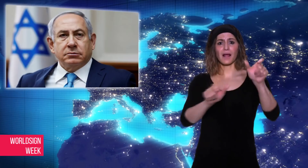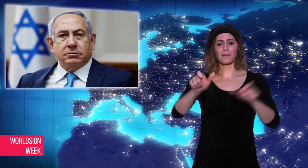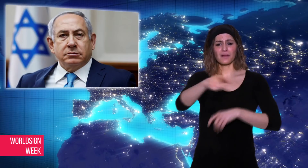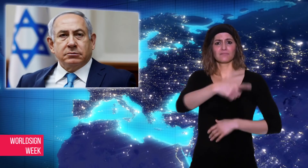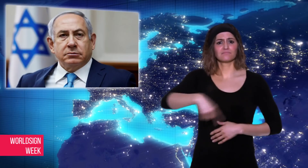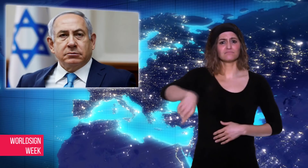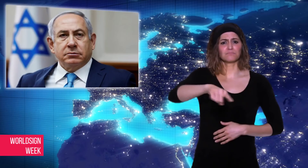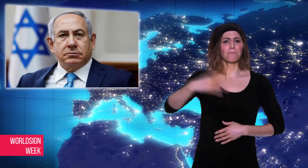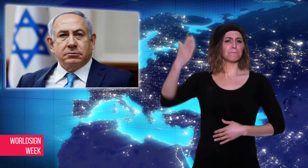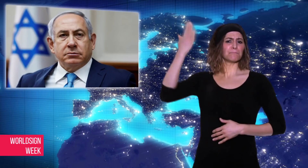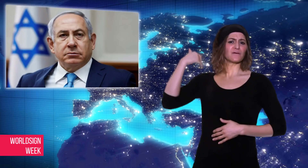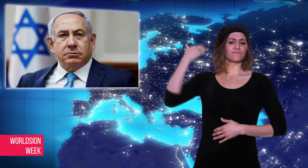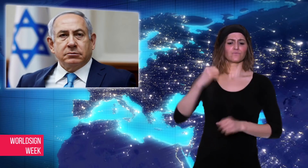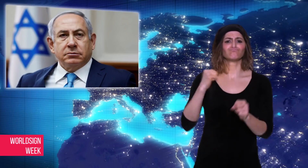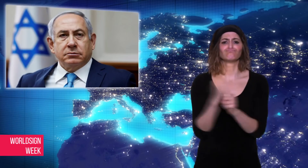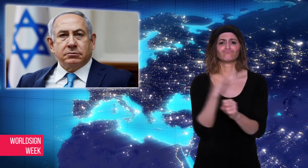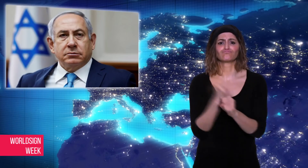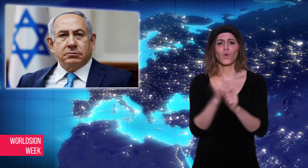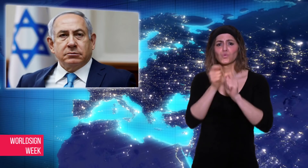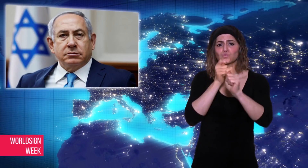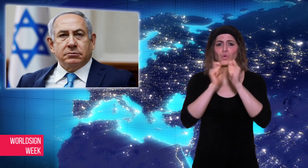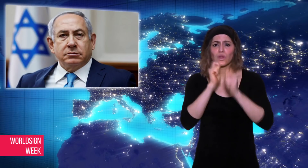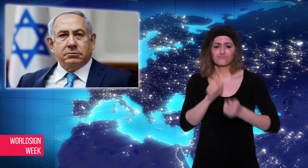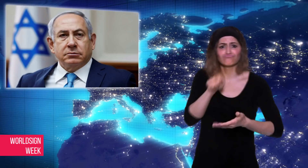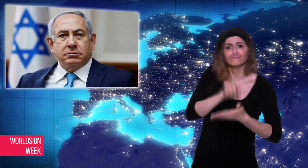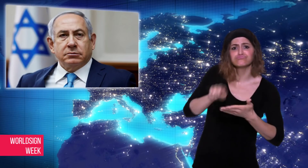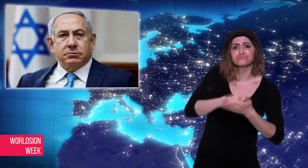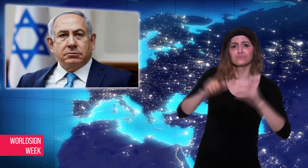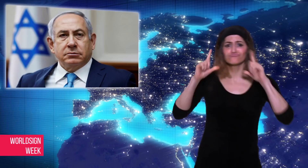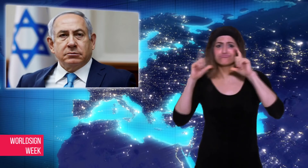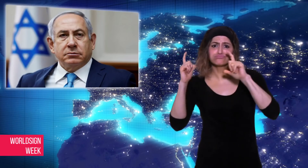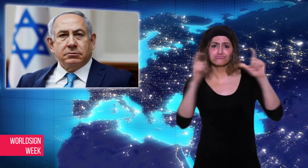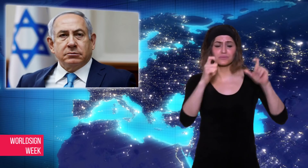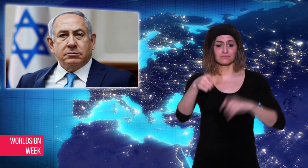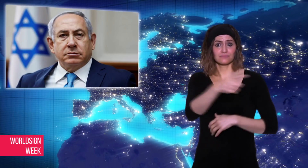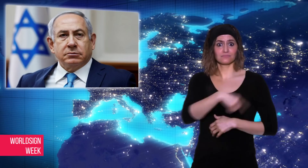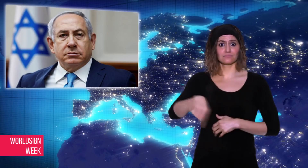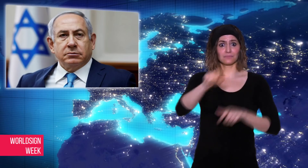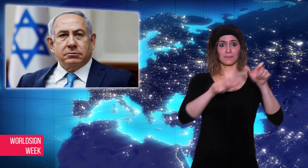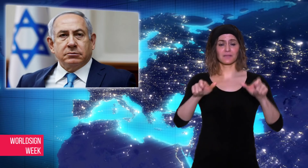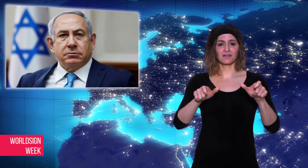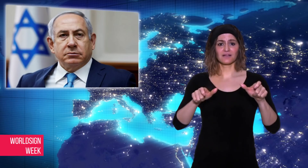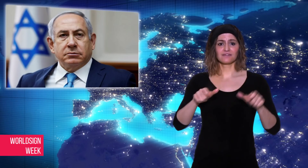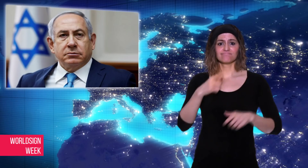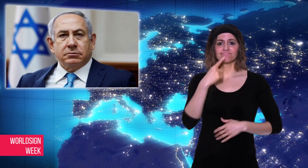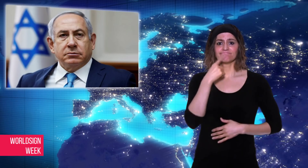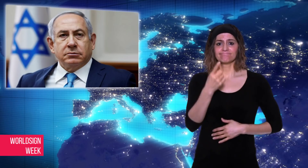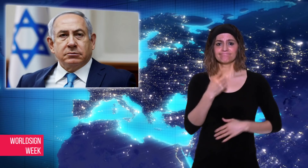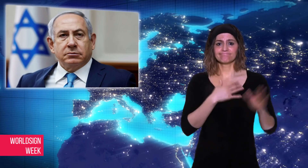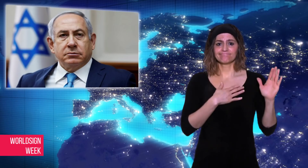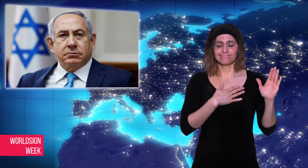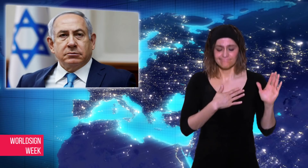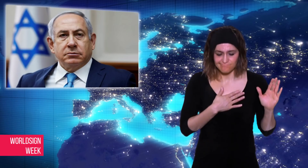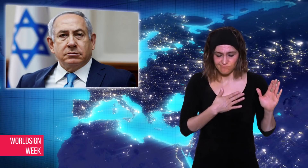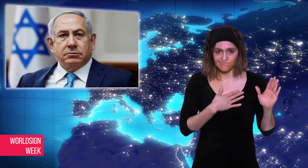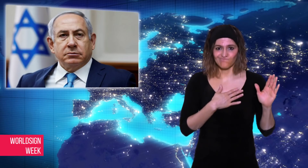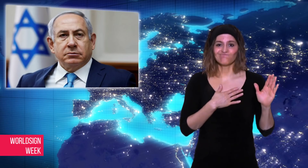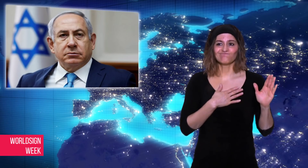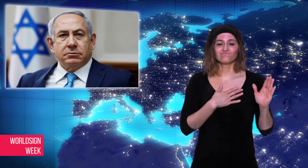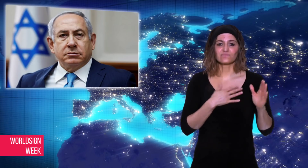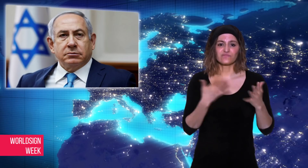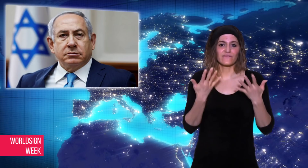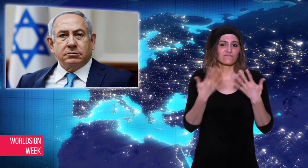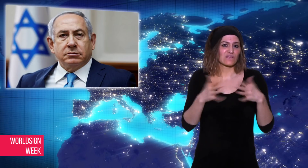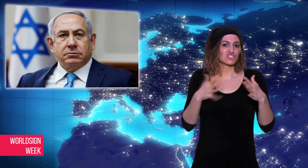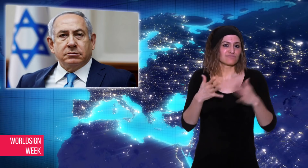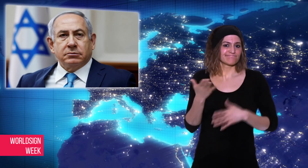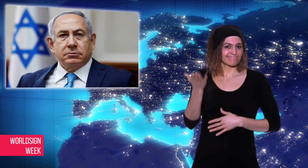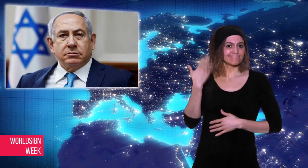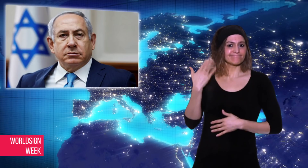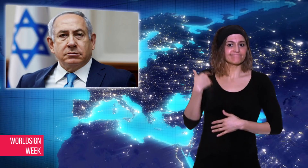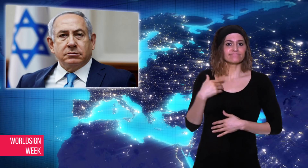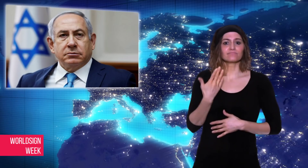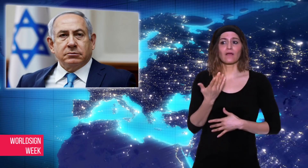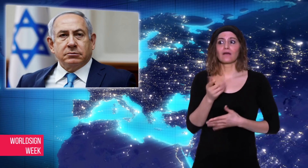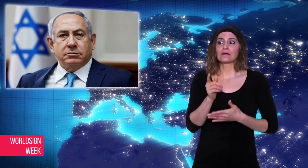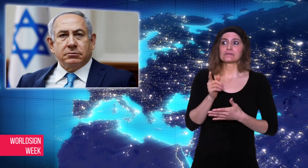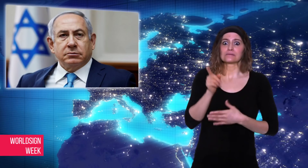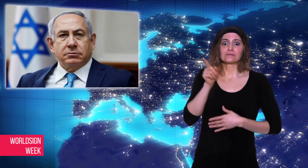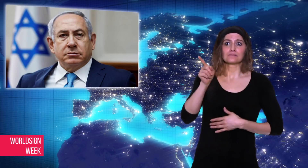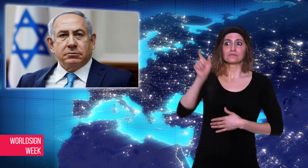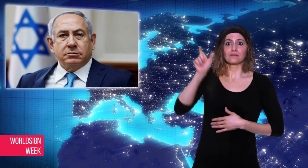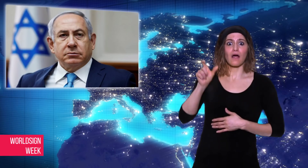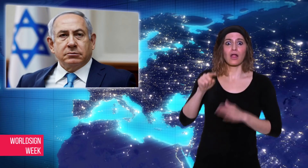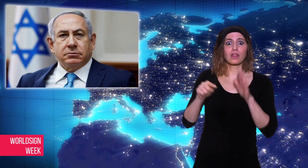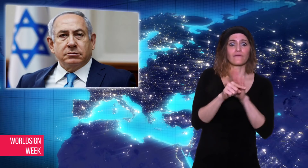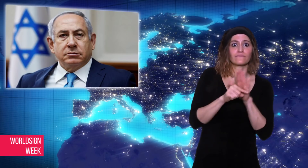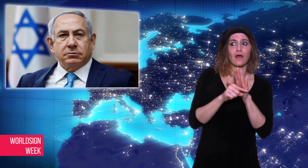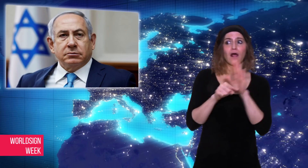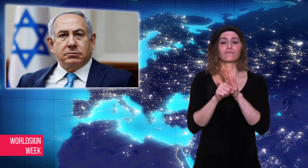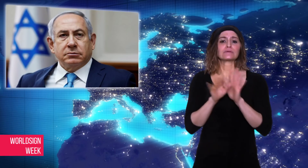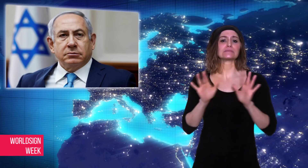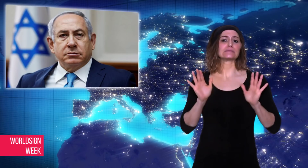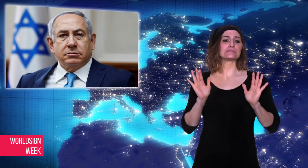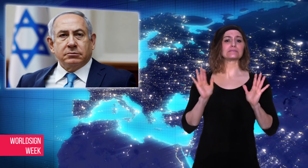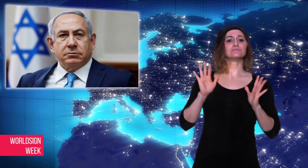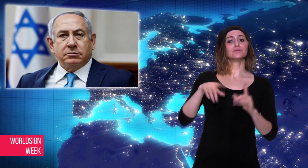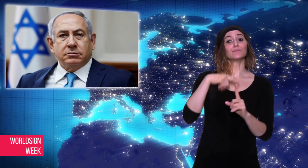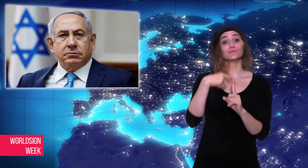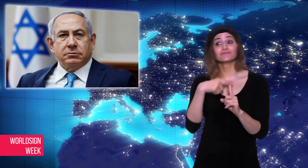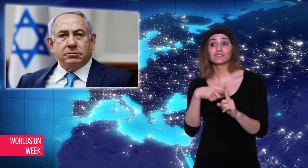Former journalists admitted they refrained from negative media